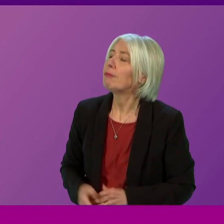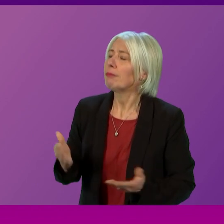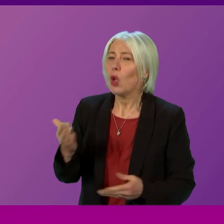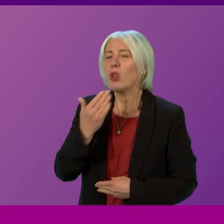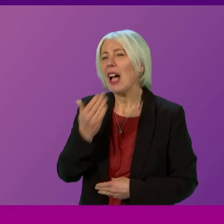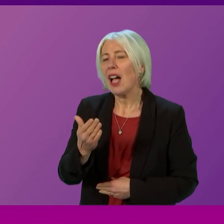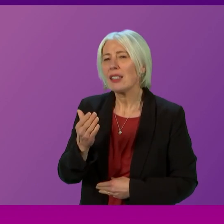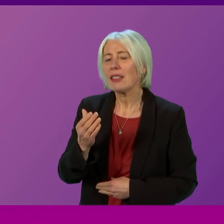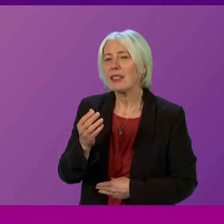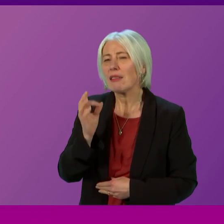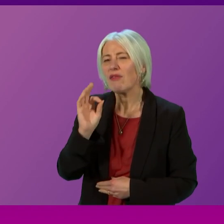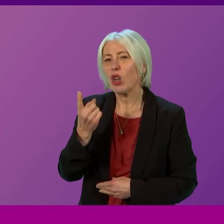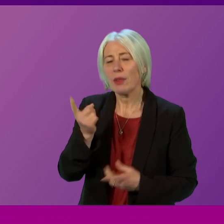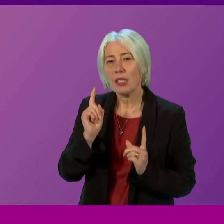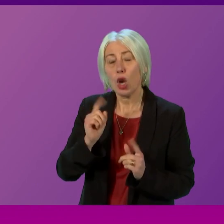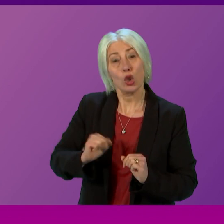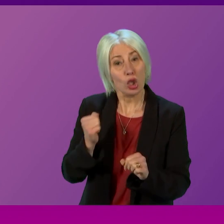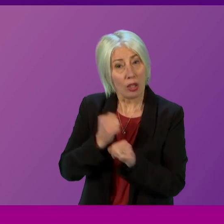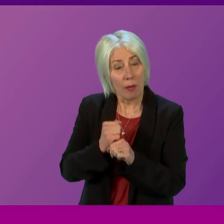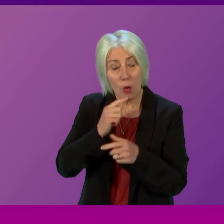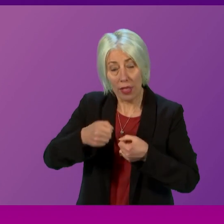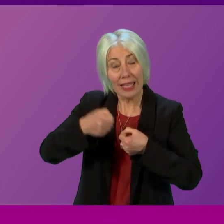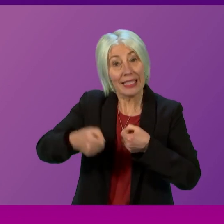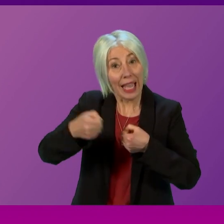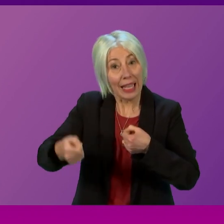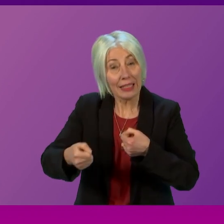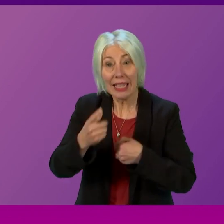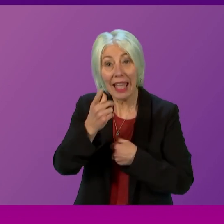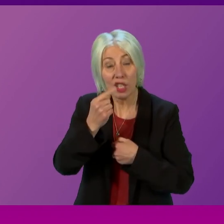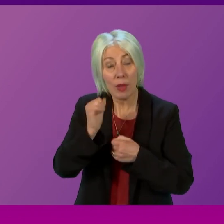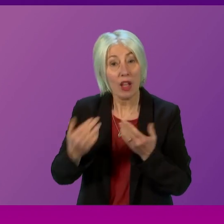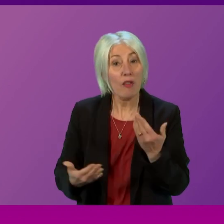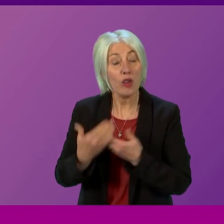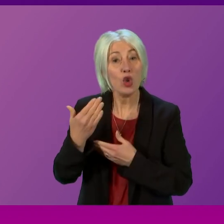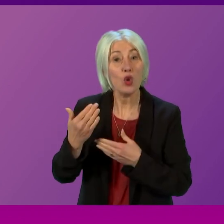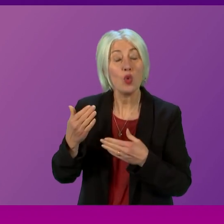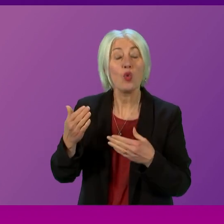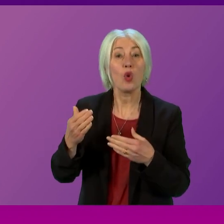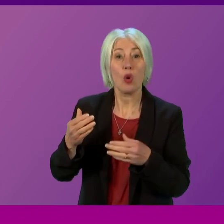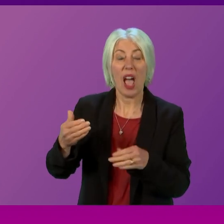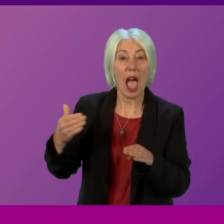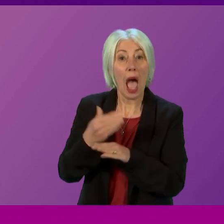the Scottish Government extend the eligibility for its new employment injury assistance to key